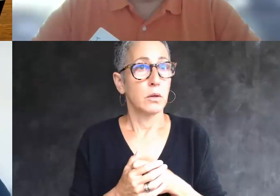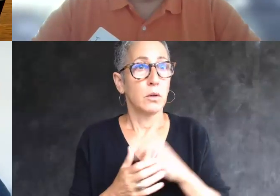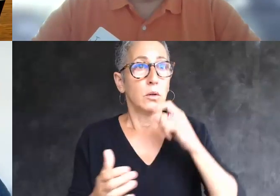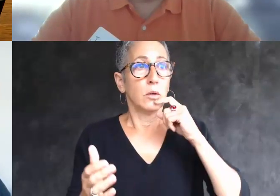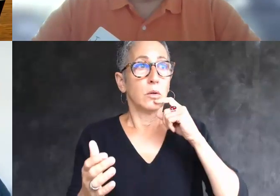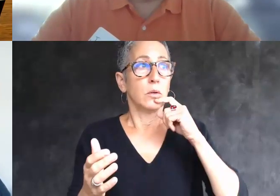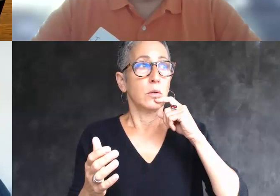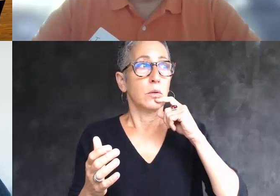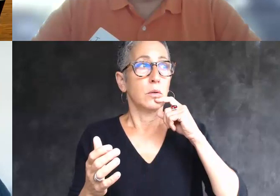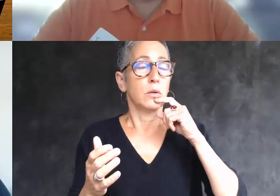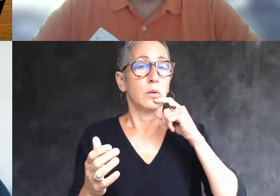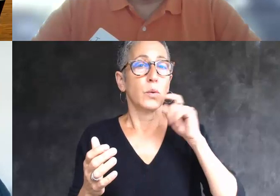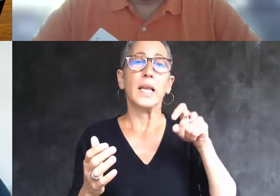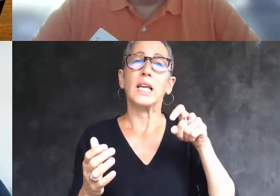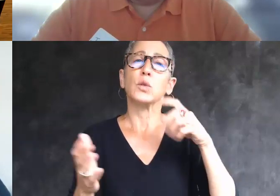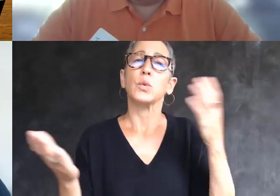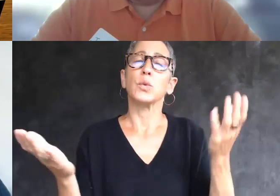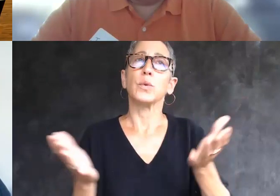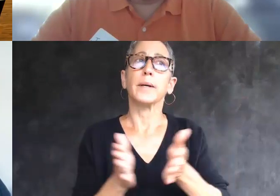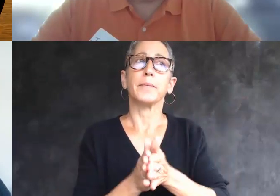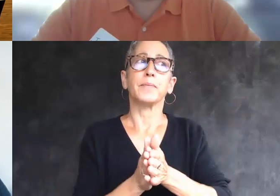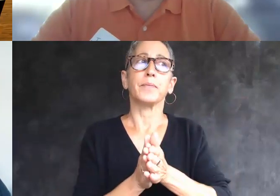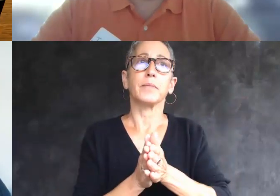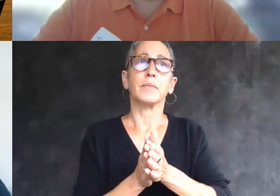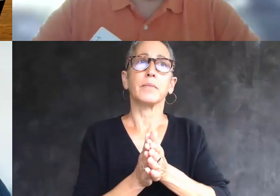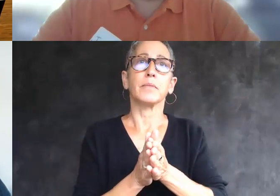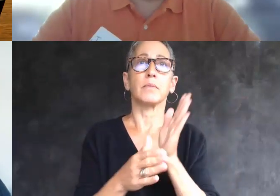we see a call to add back the mandatory minimums,